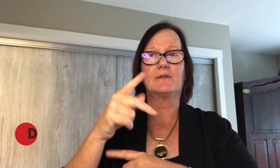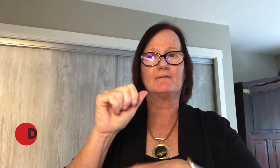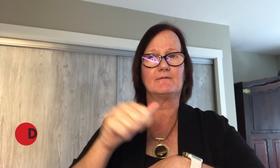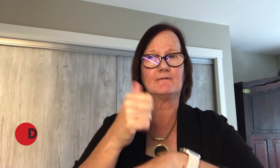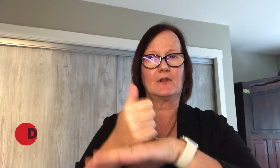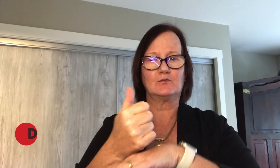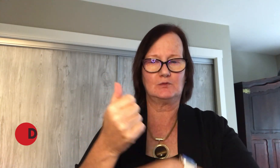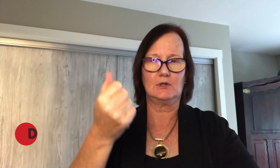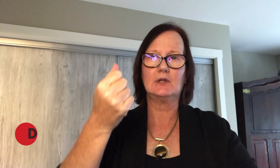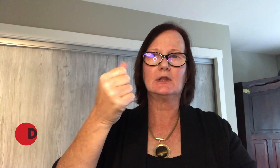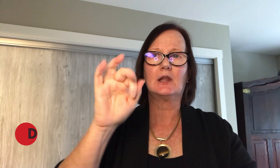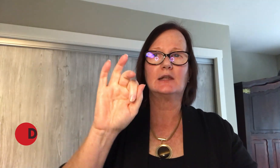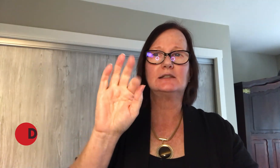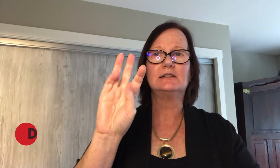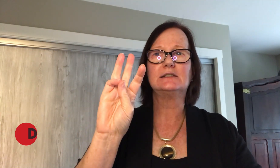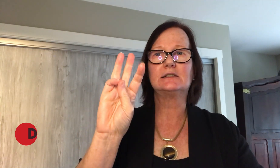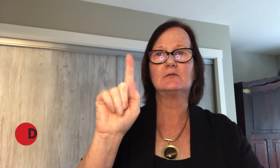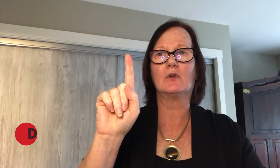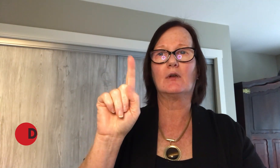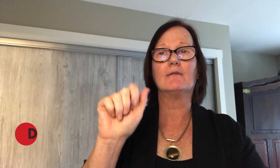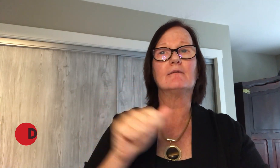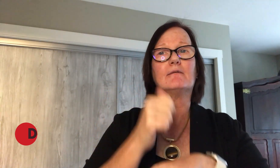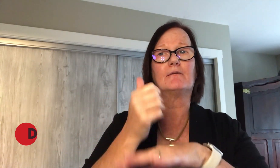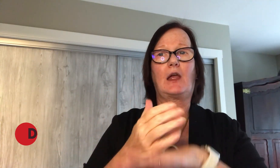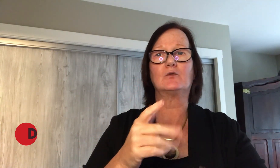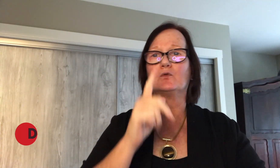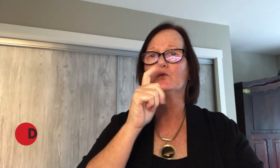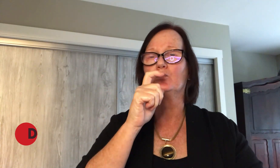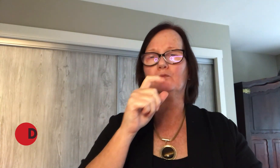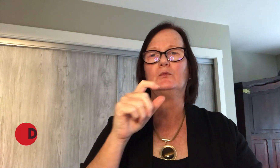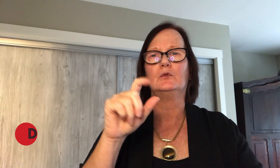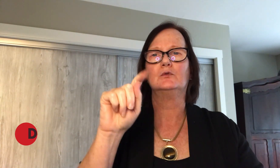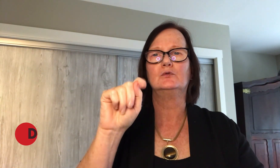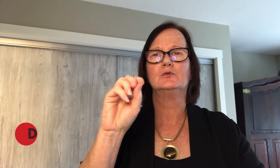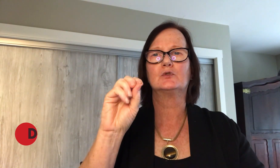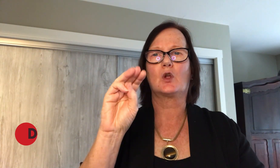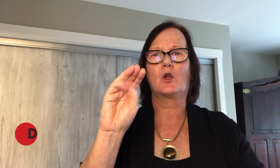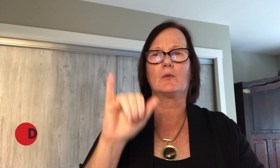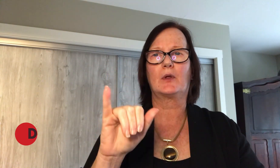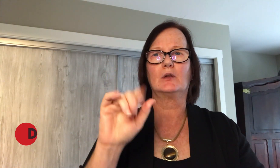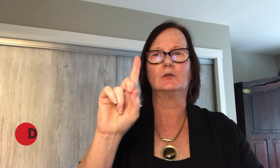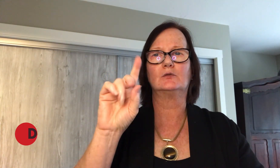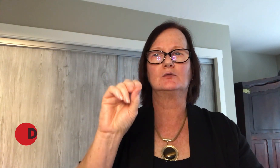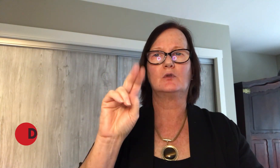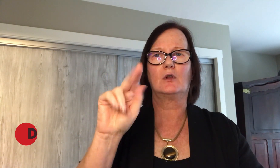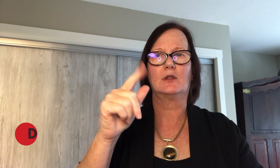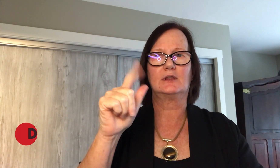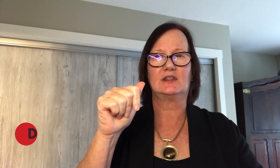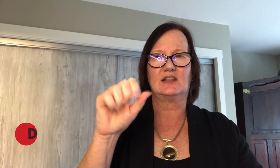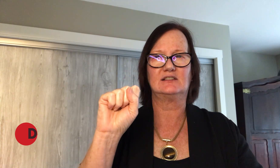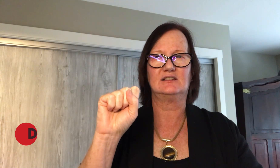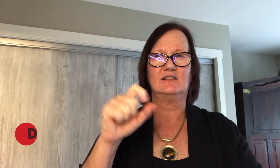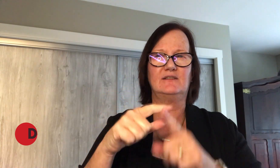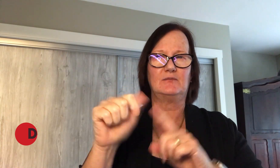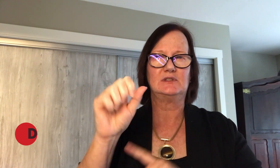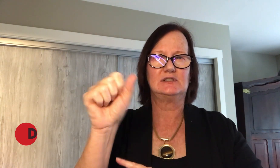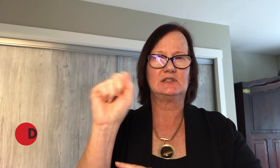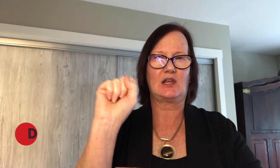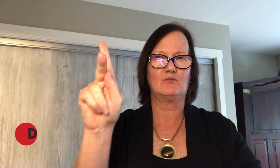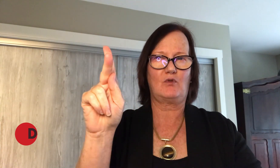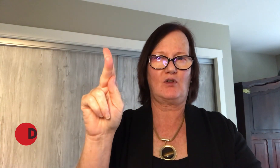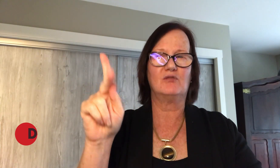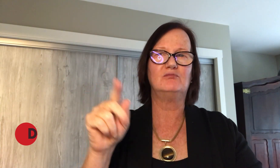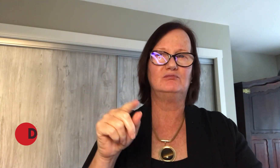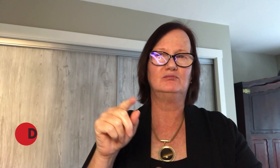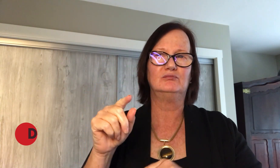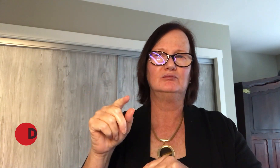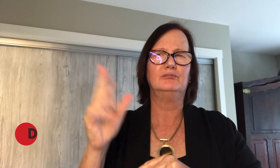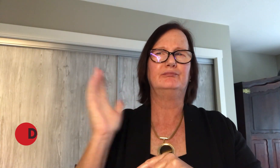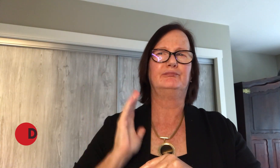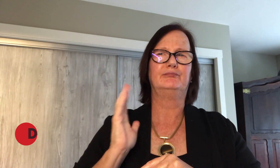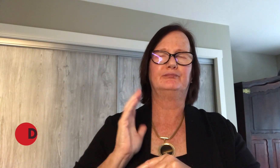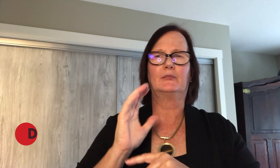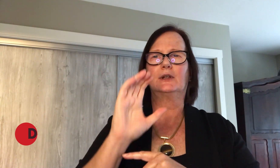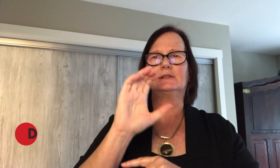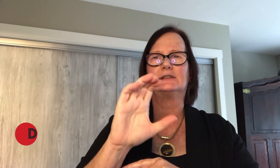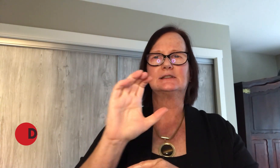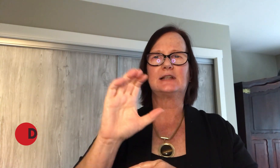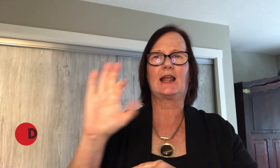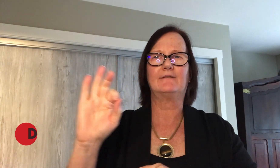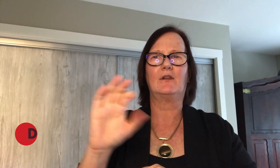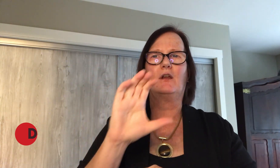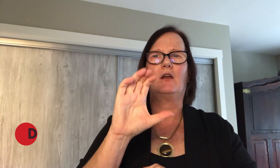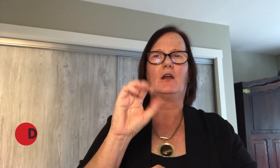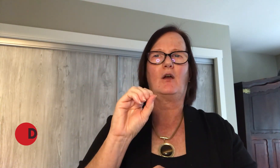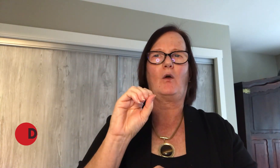by Tommy Douglas from Saskatchewan, former CCF - Co-operative Commonwealth